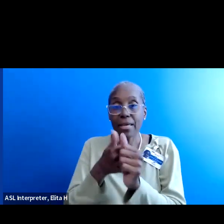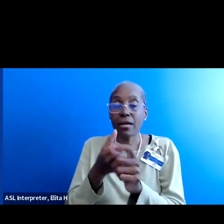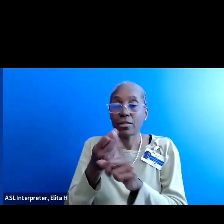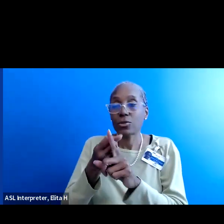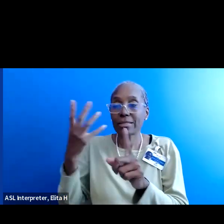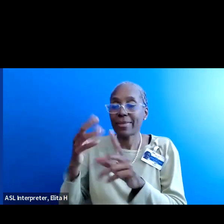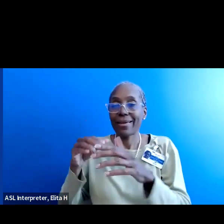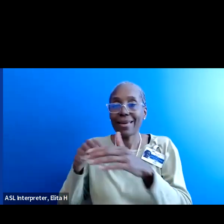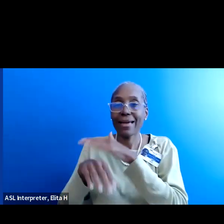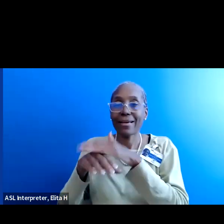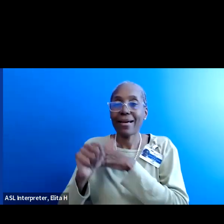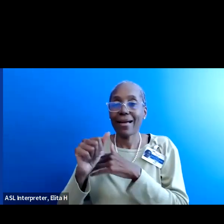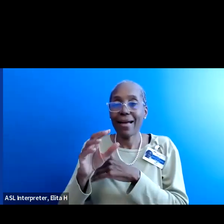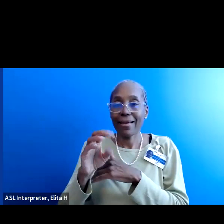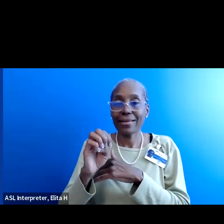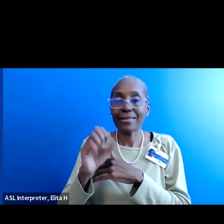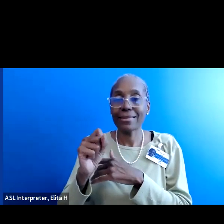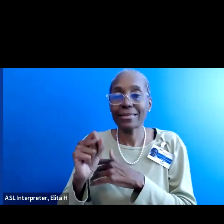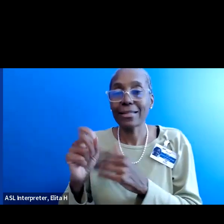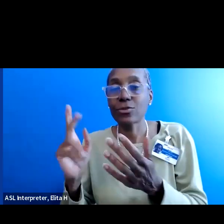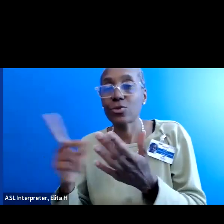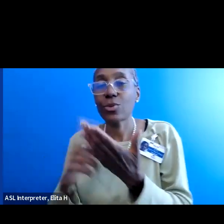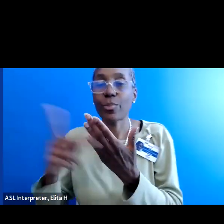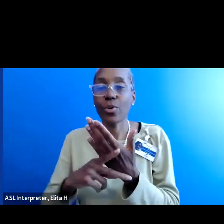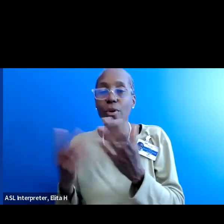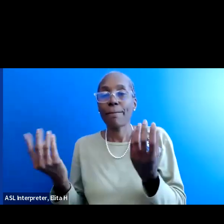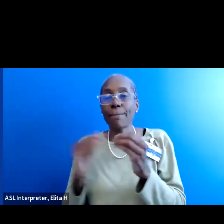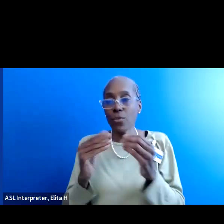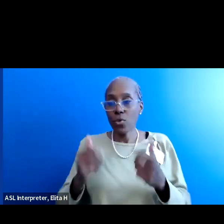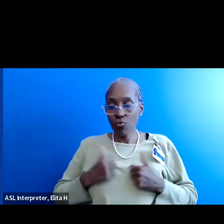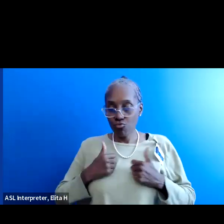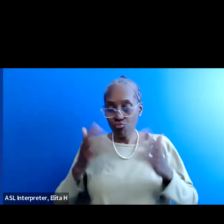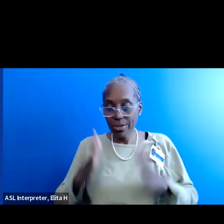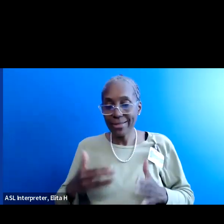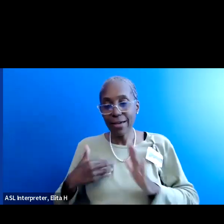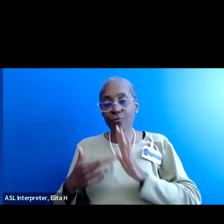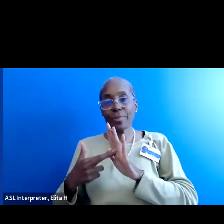access to the program so more residents have a representative visiting them.